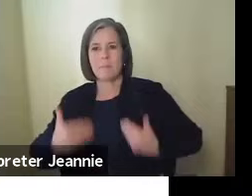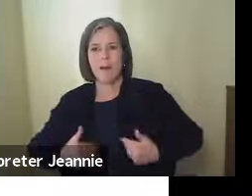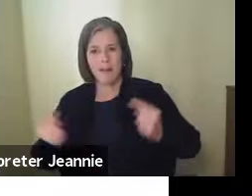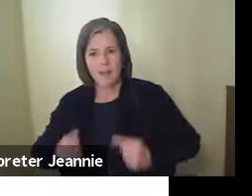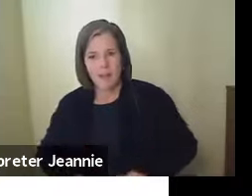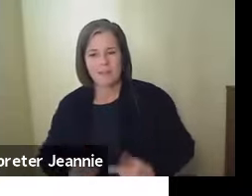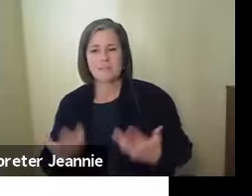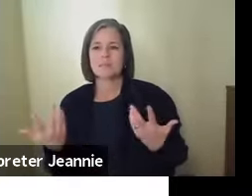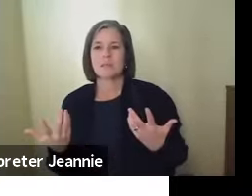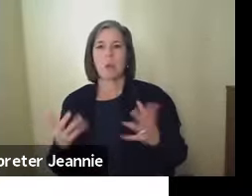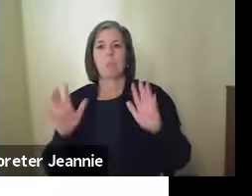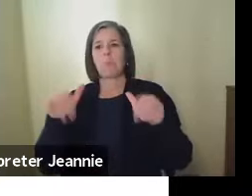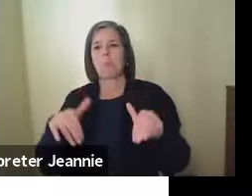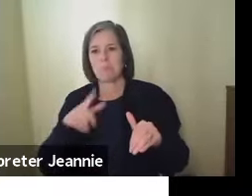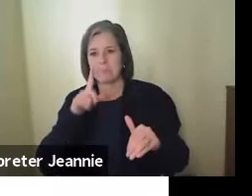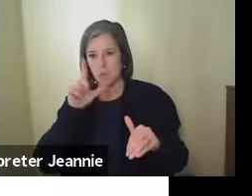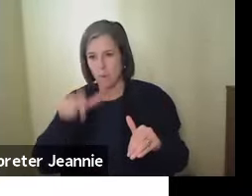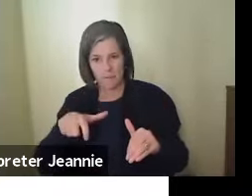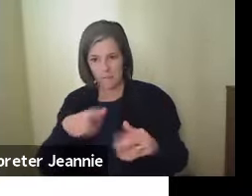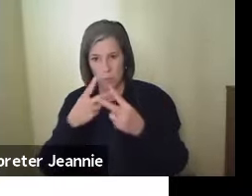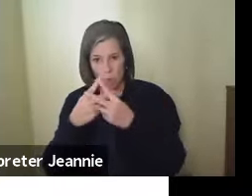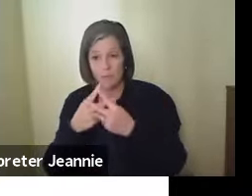then you probably don't have to do that. If you have fever,